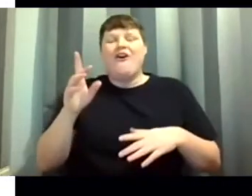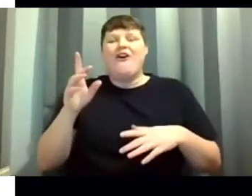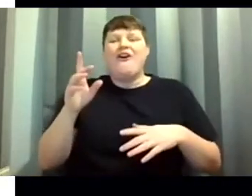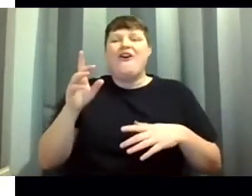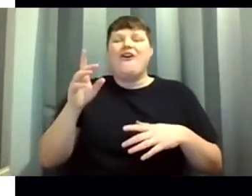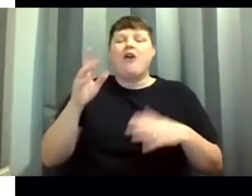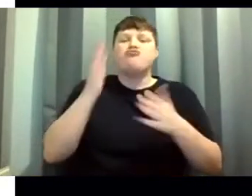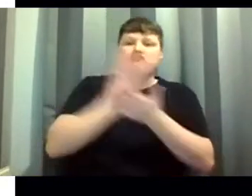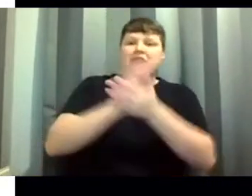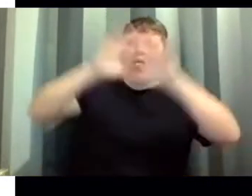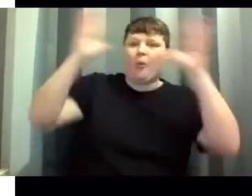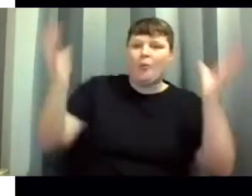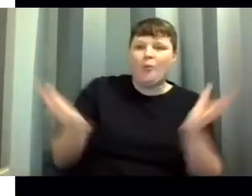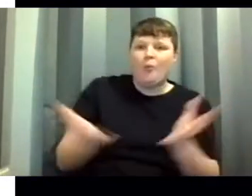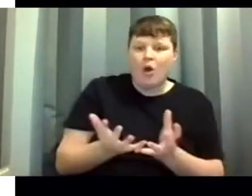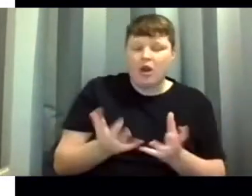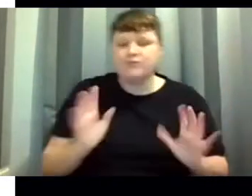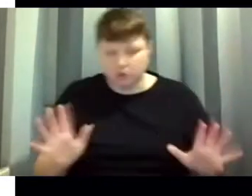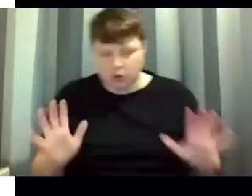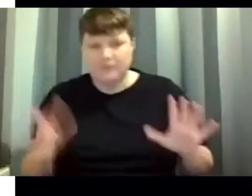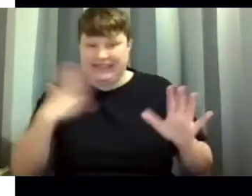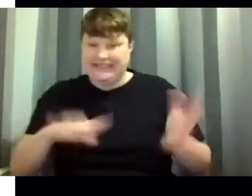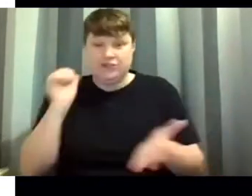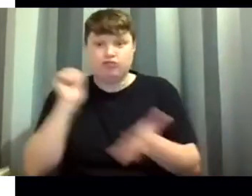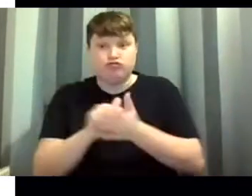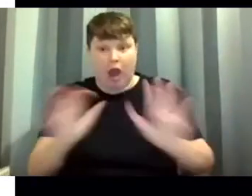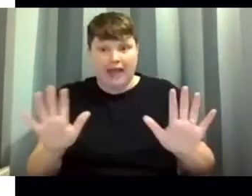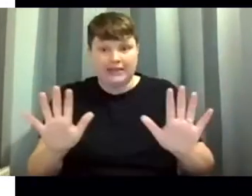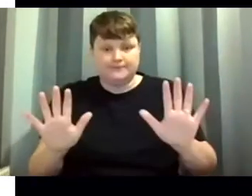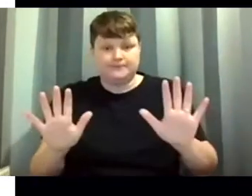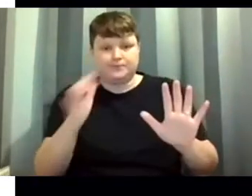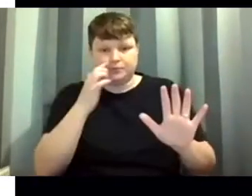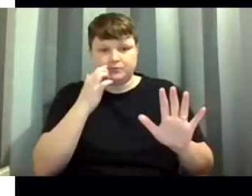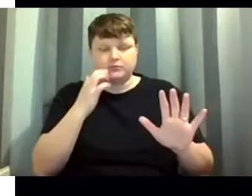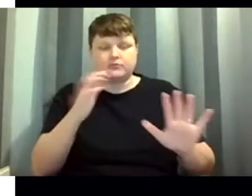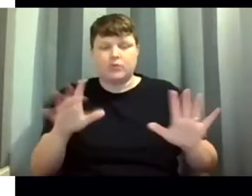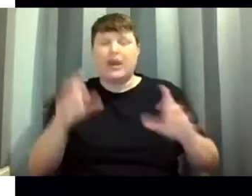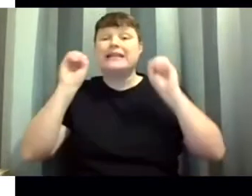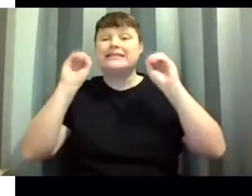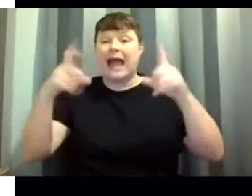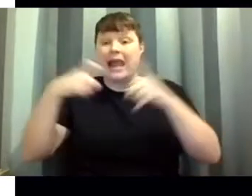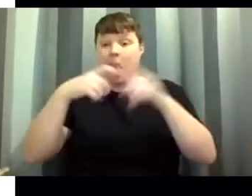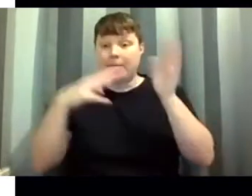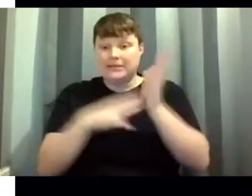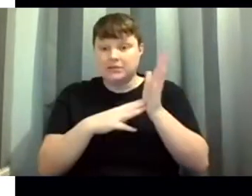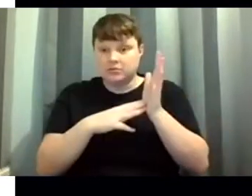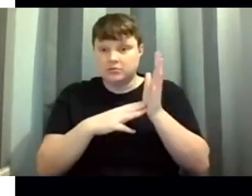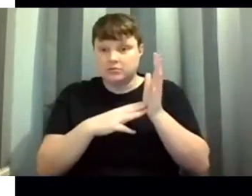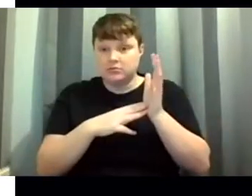absolutely vital to get this right. But, at 10 km, you can't do that properly.